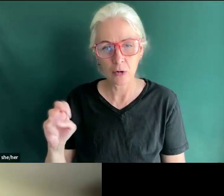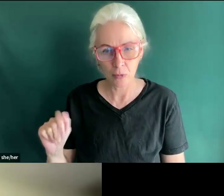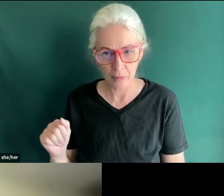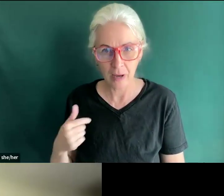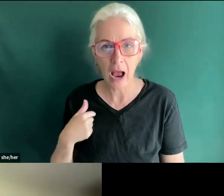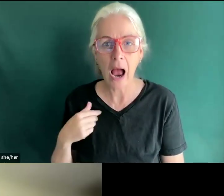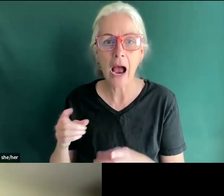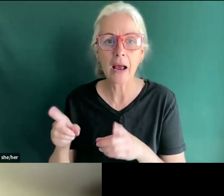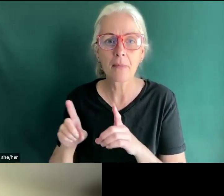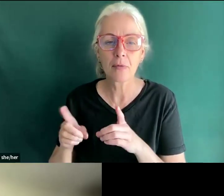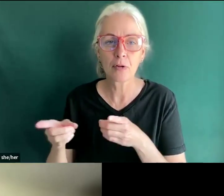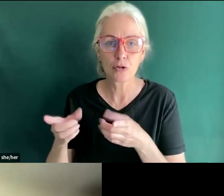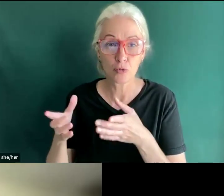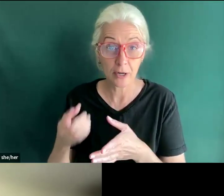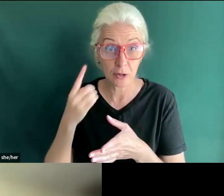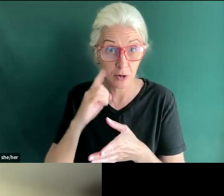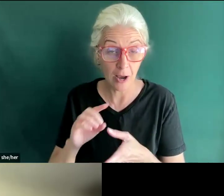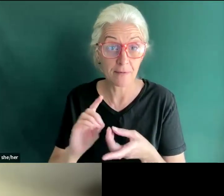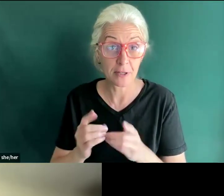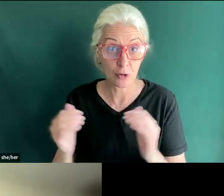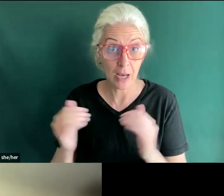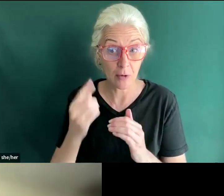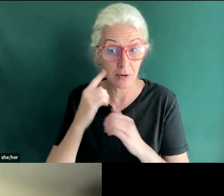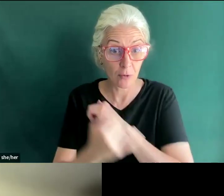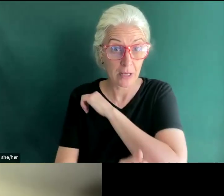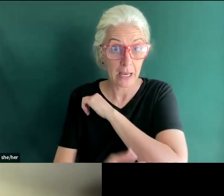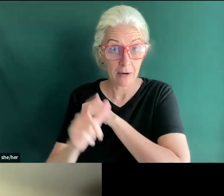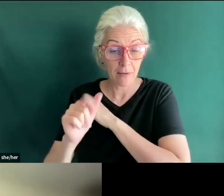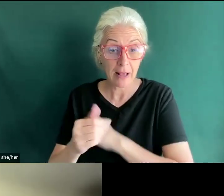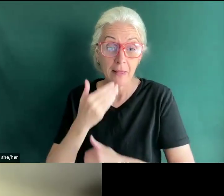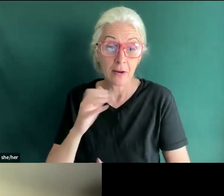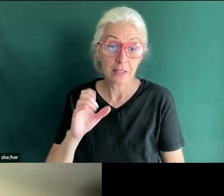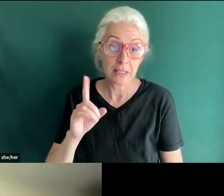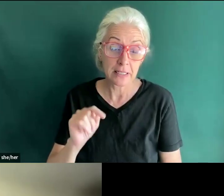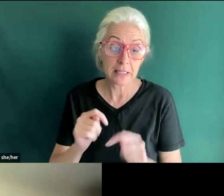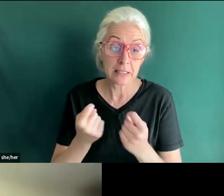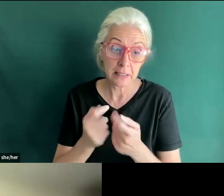Equity for the County of Los Angeles, and thank you to the CDT team for working closely with us.